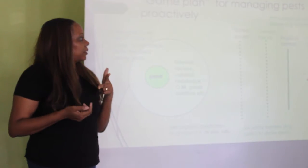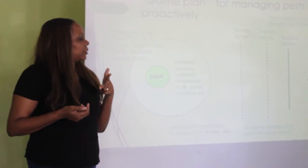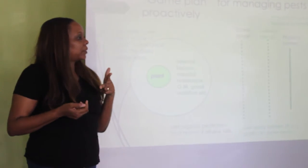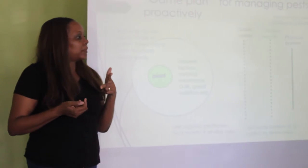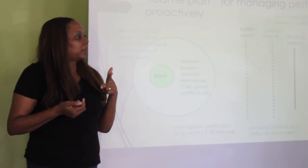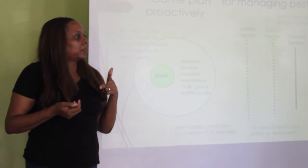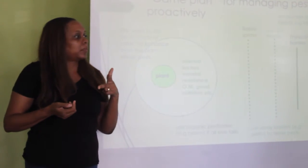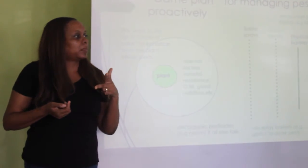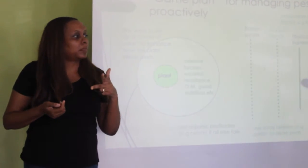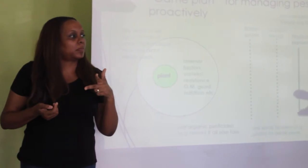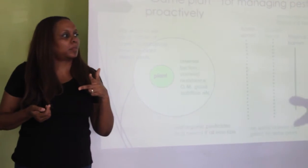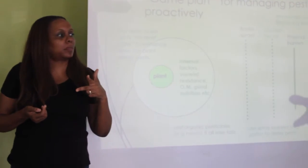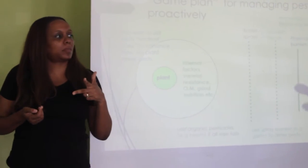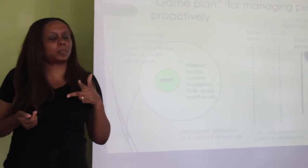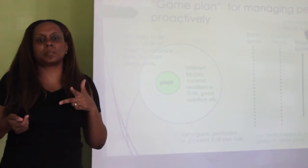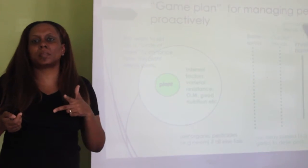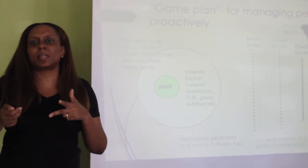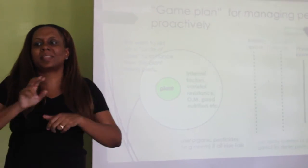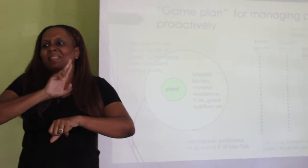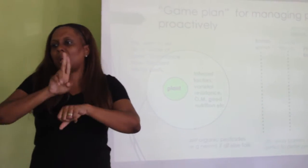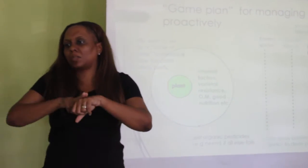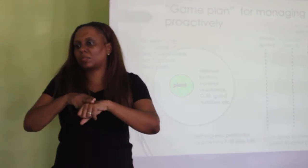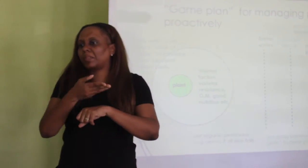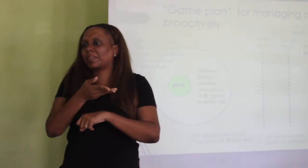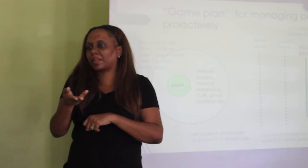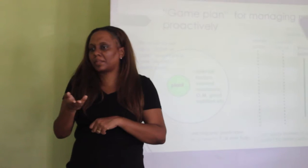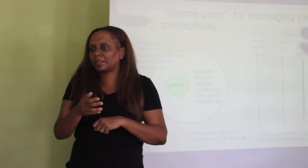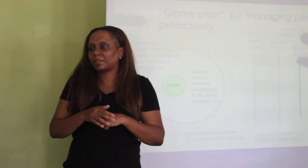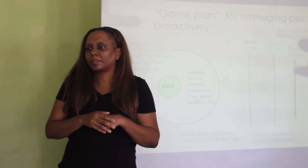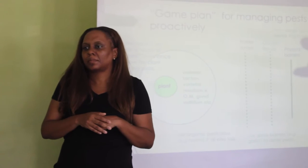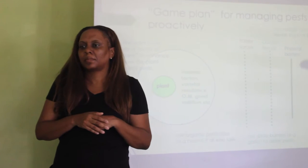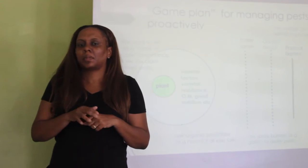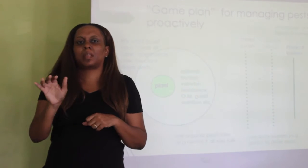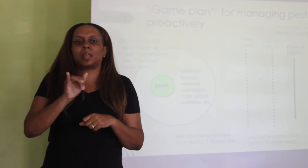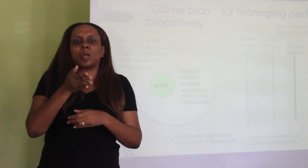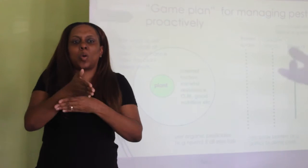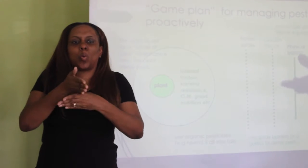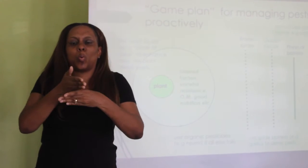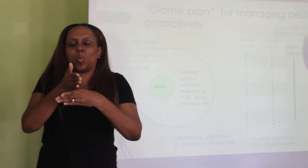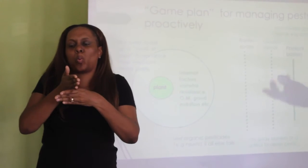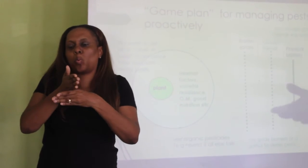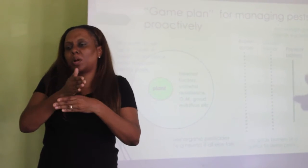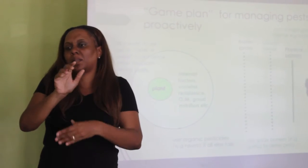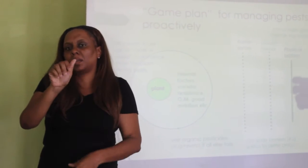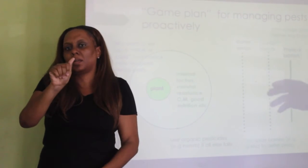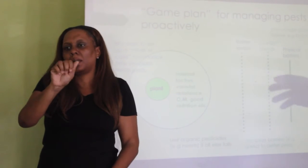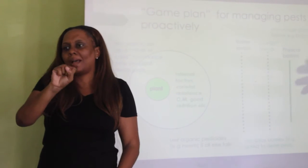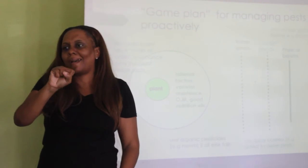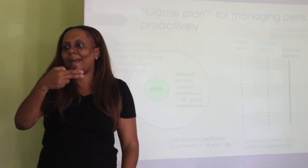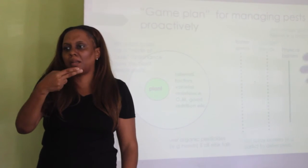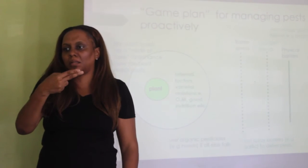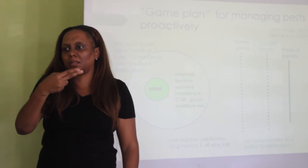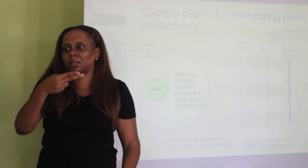where you could use the organic stuff even with ash with ash controls snails and slugs